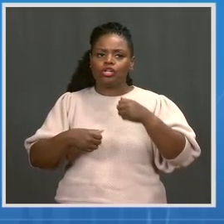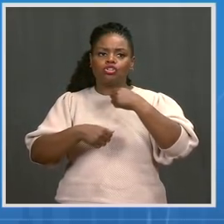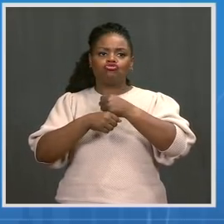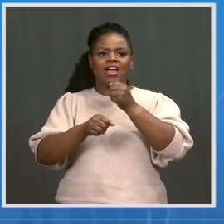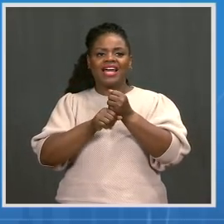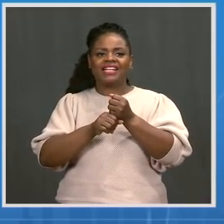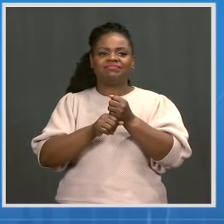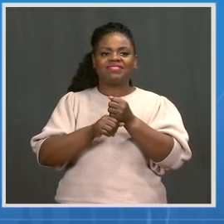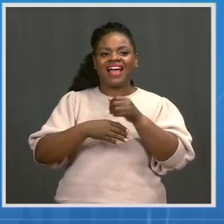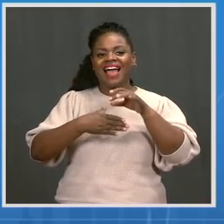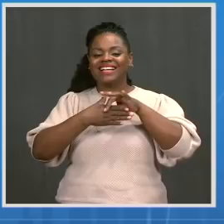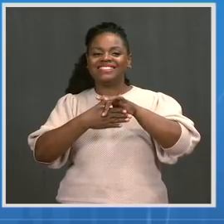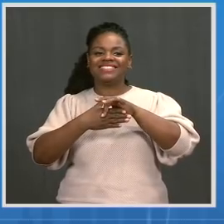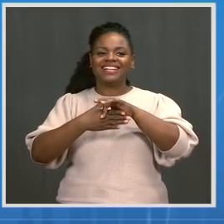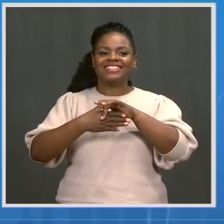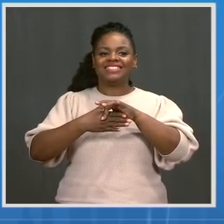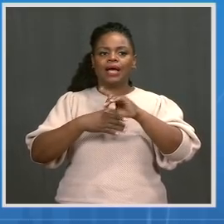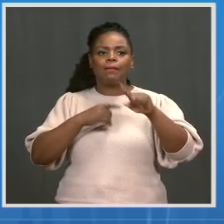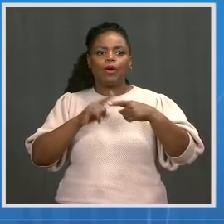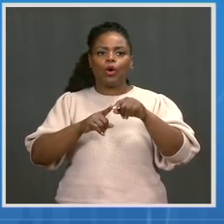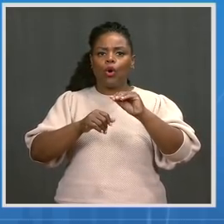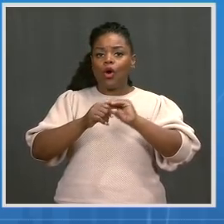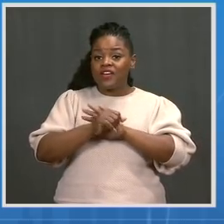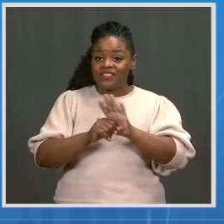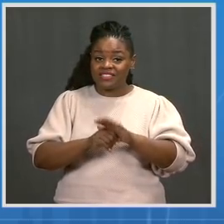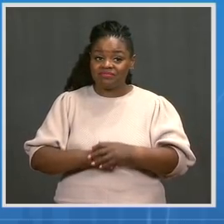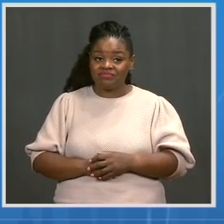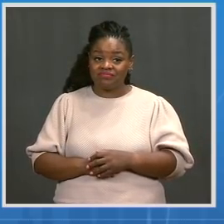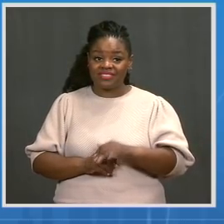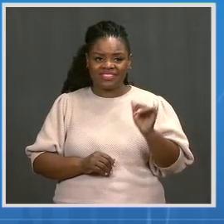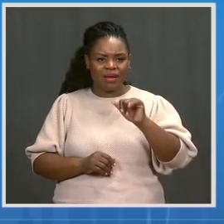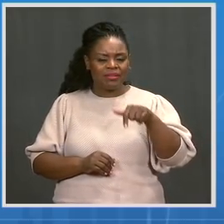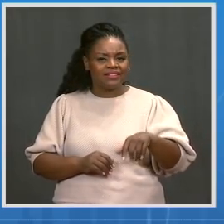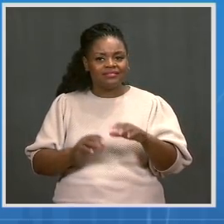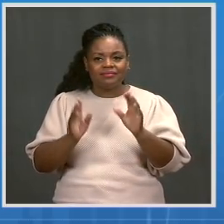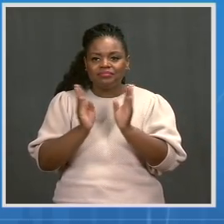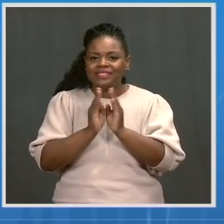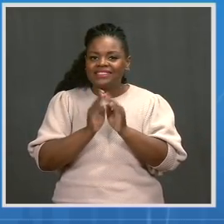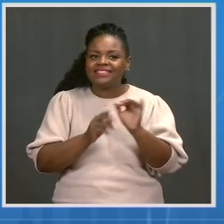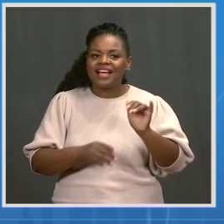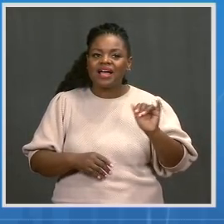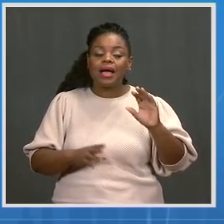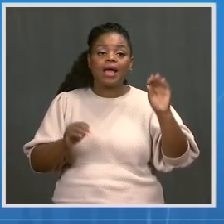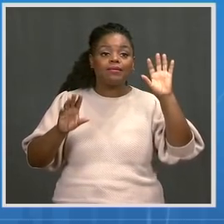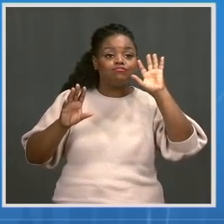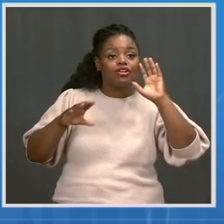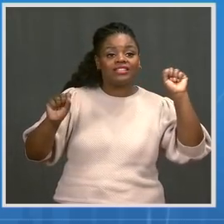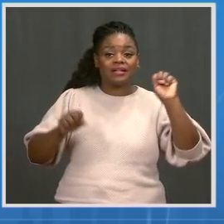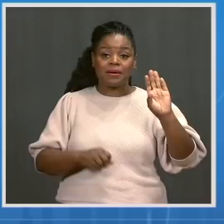including those of us on this press conference and President Biden. And we're also meeting gamers where they are.